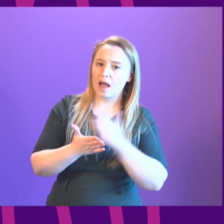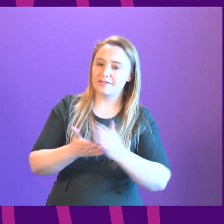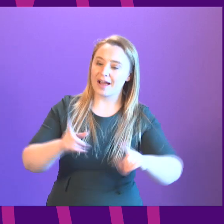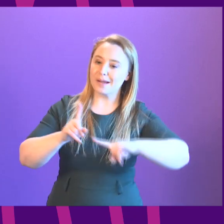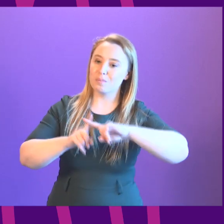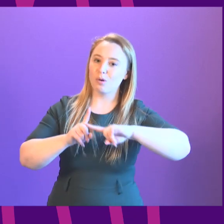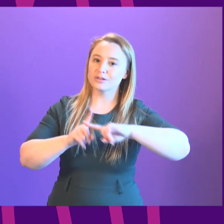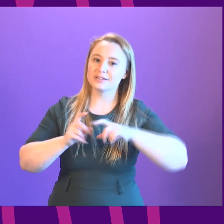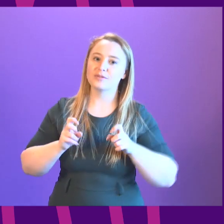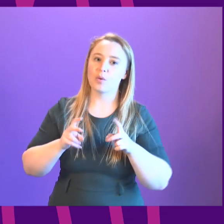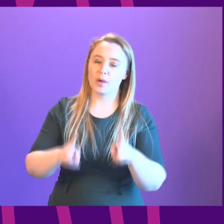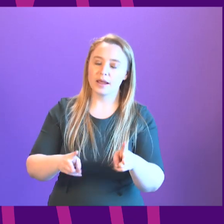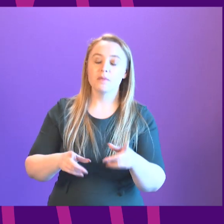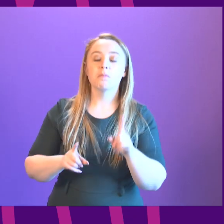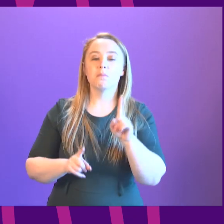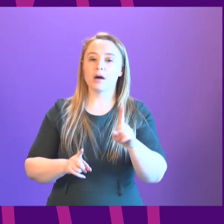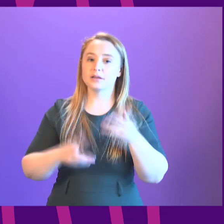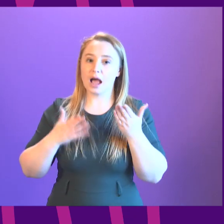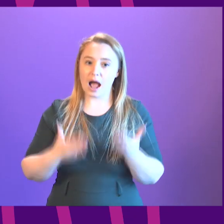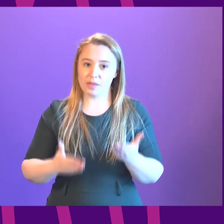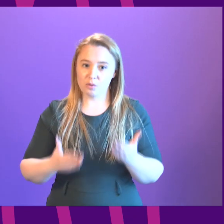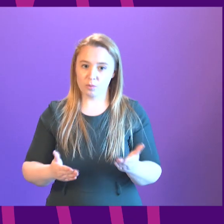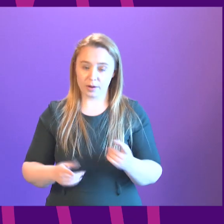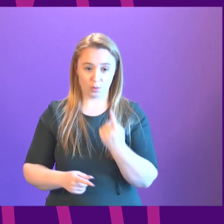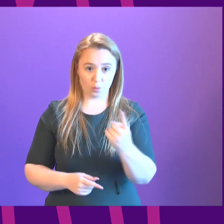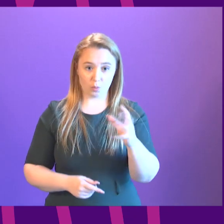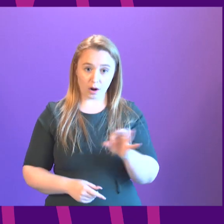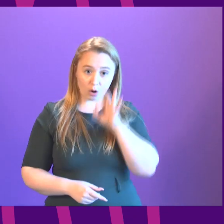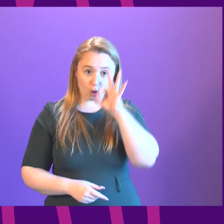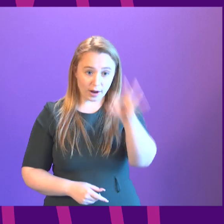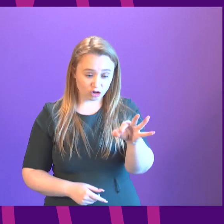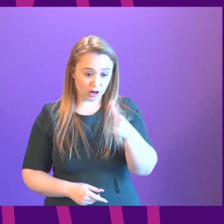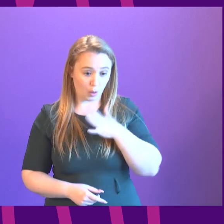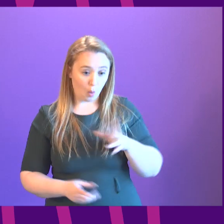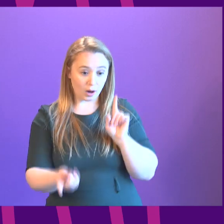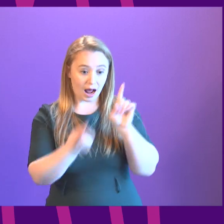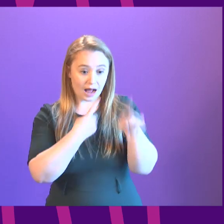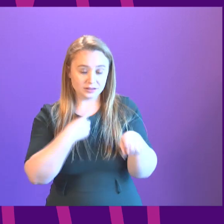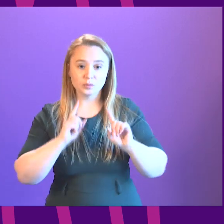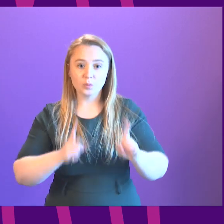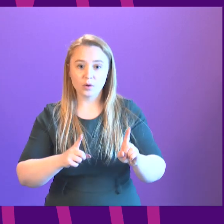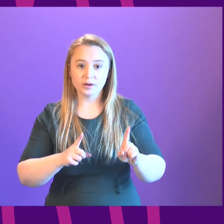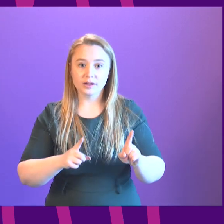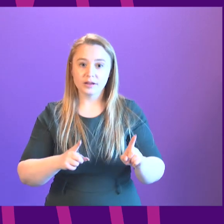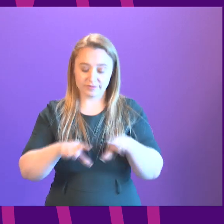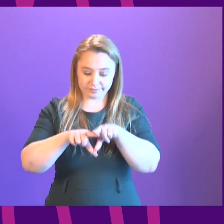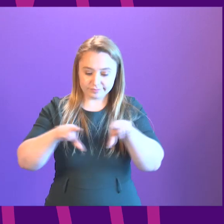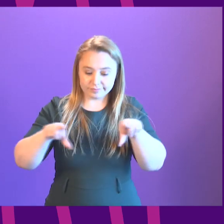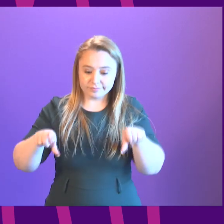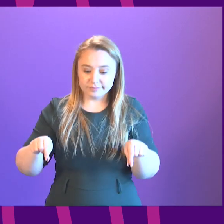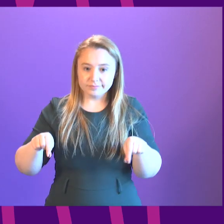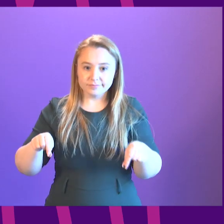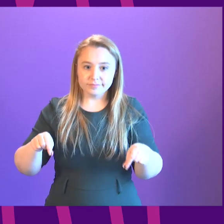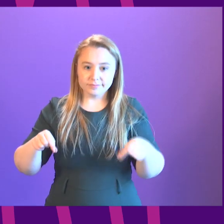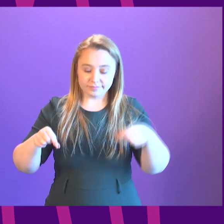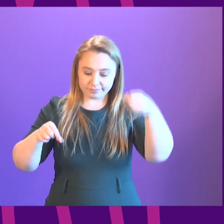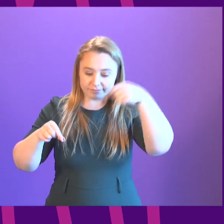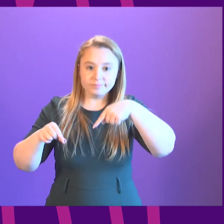question that we are seeking to have answered is whether lateral flow testing devices are